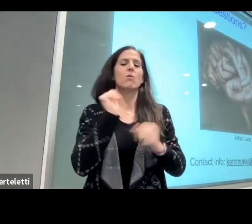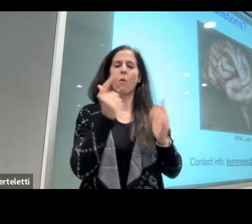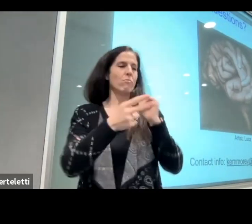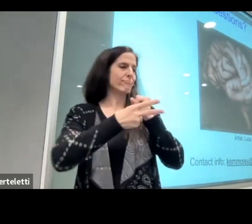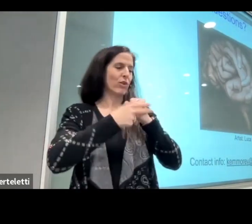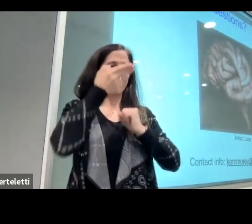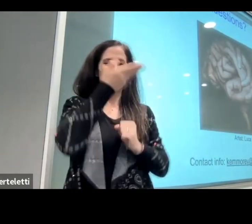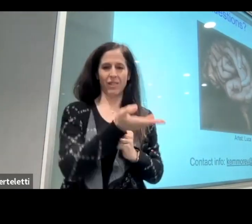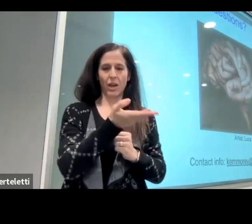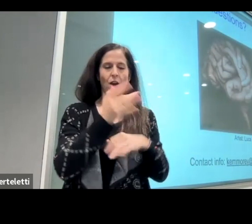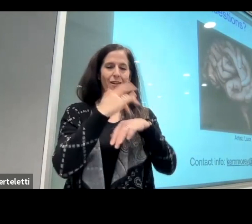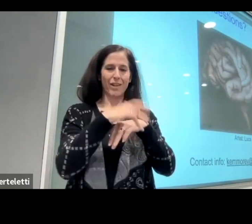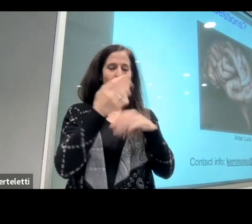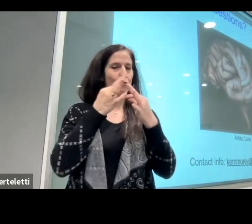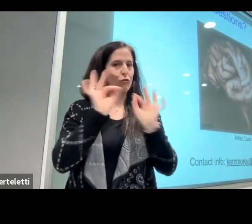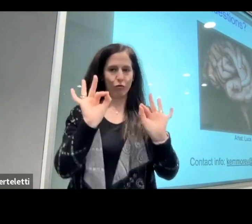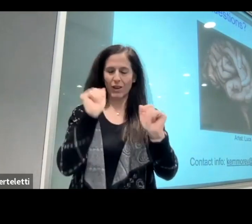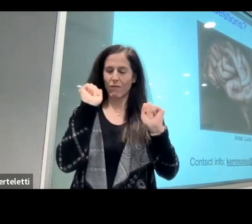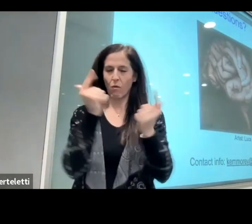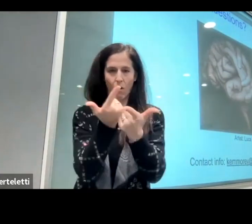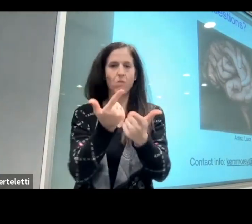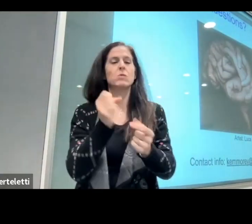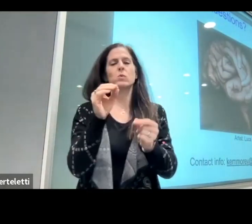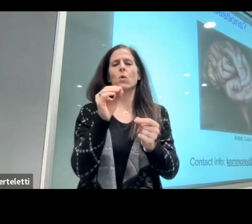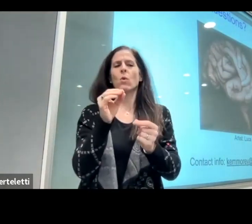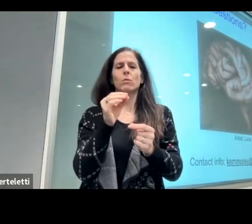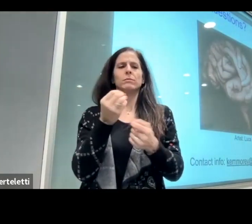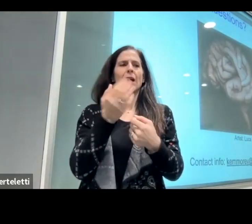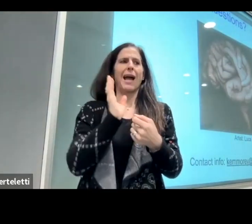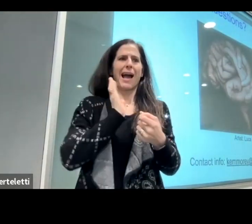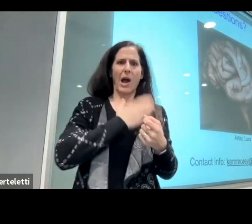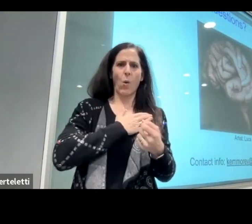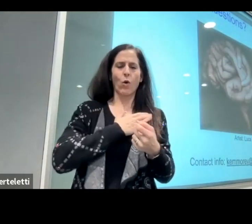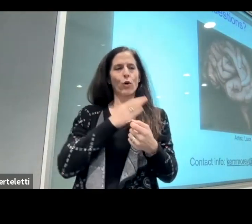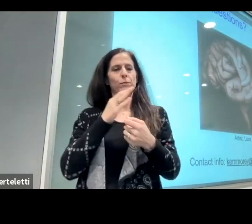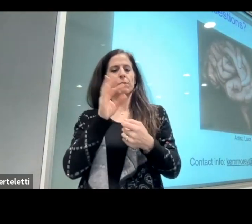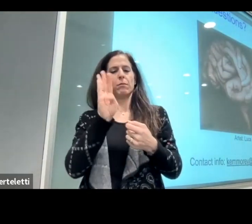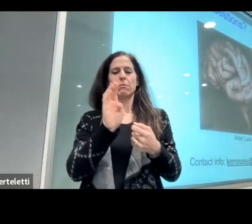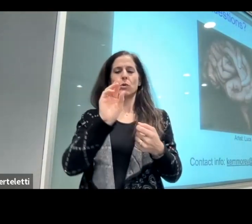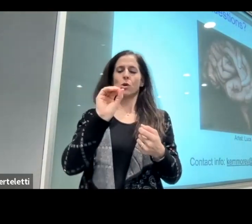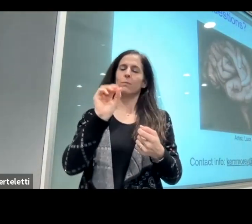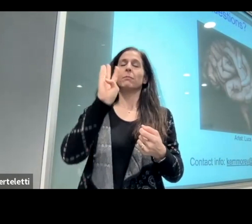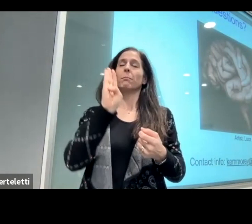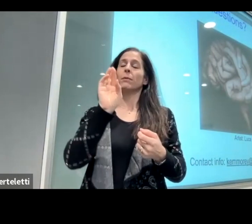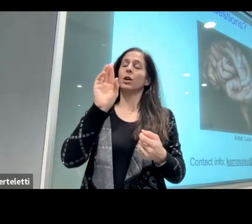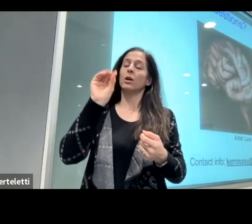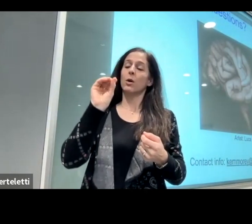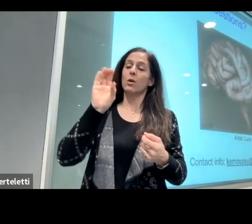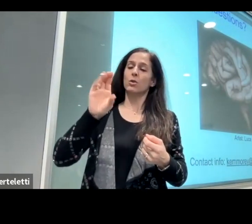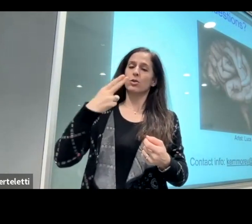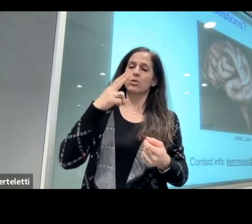and our brochure, with all of the presenters this year, is also available on time. There's a link there that you can use